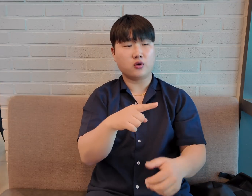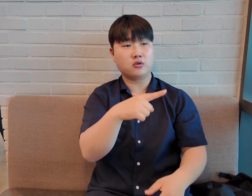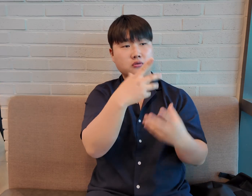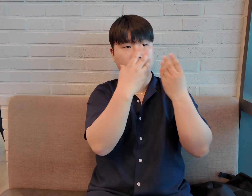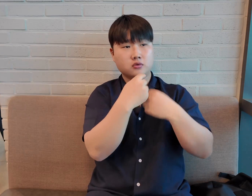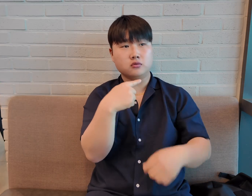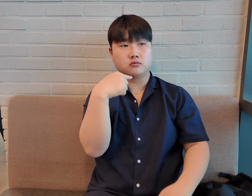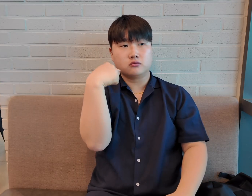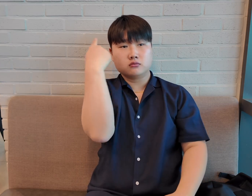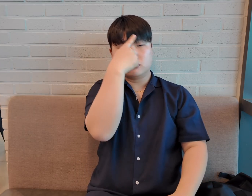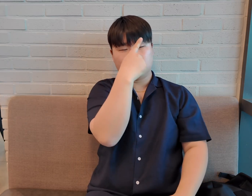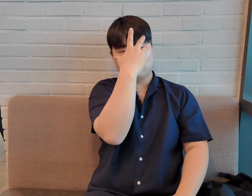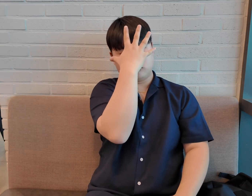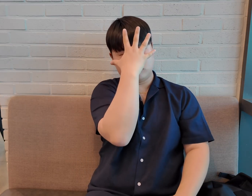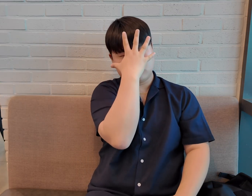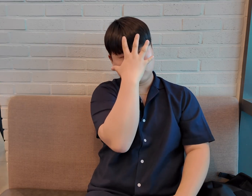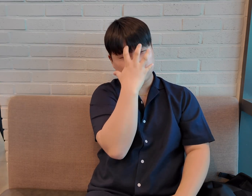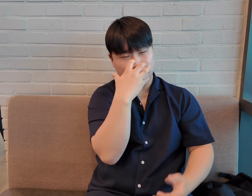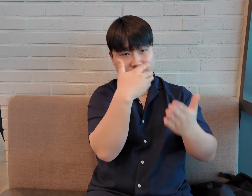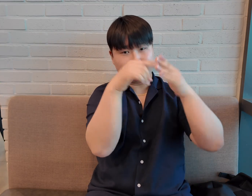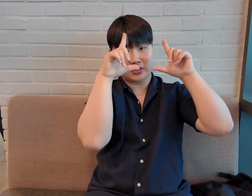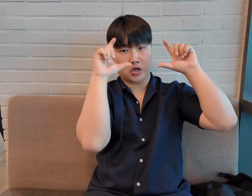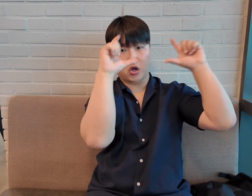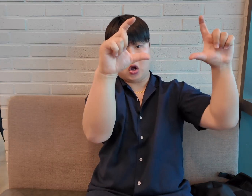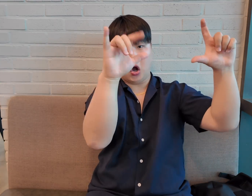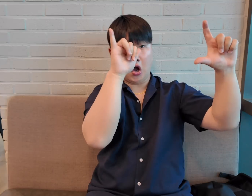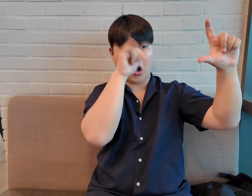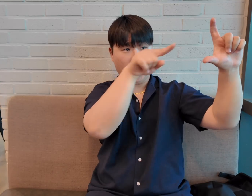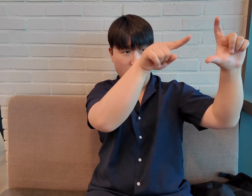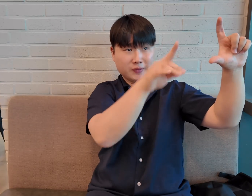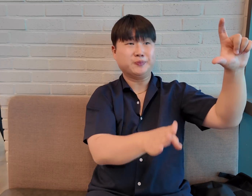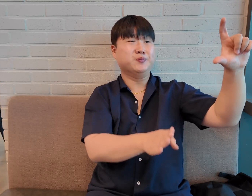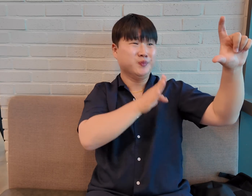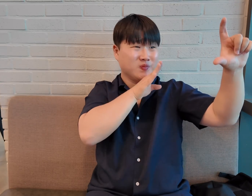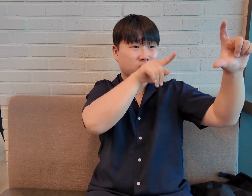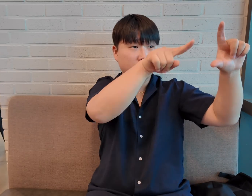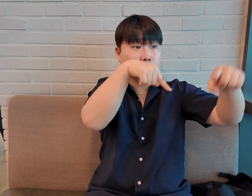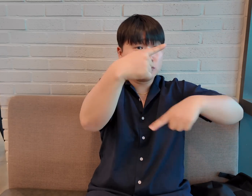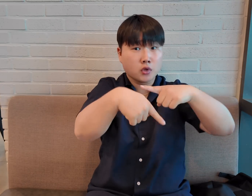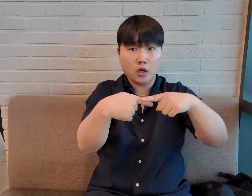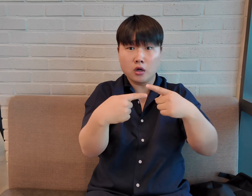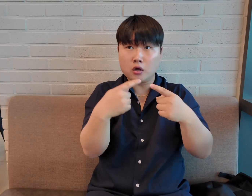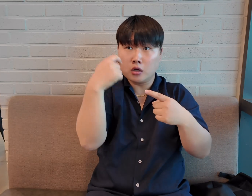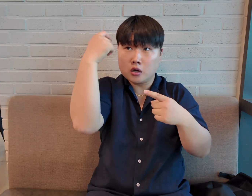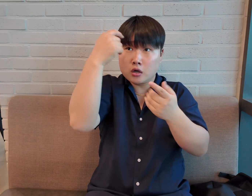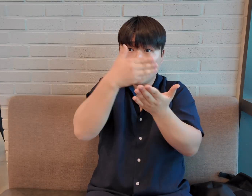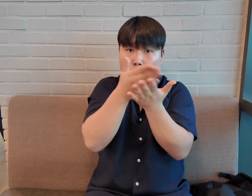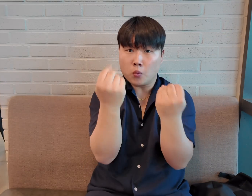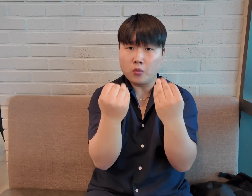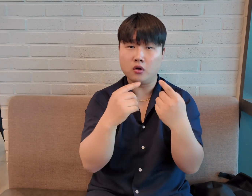For example, if you show students a photo of a depressed face, you can teach them various words related to that photo, such as